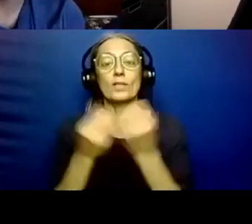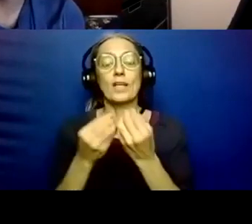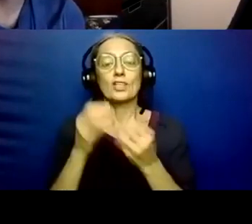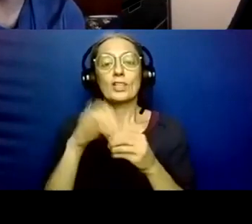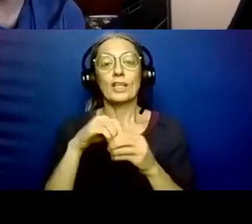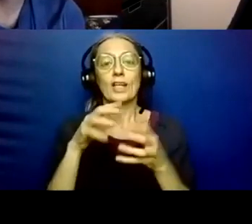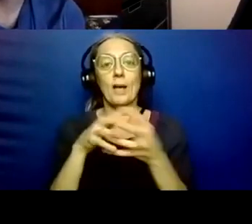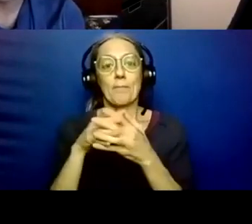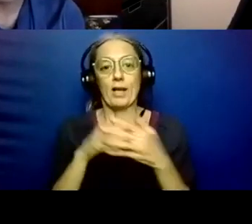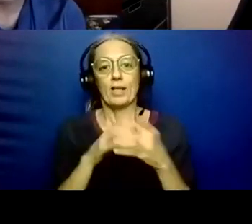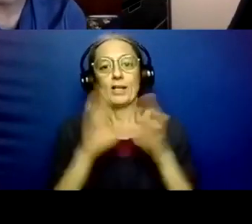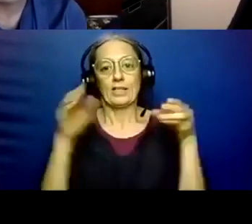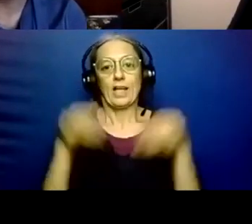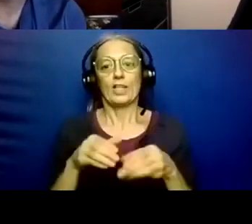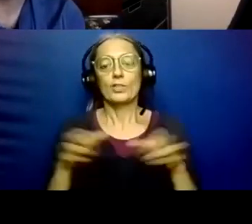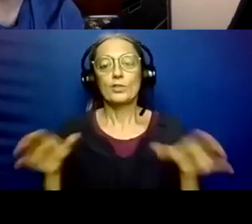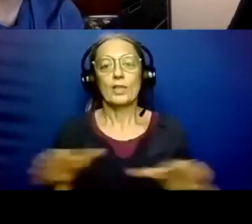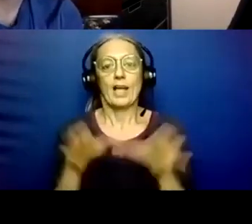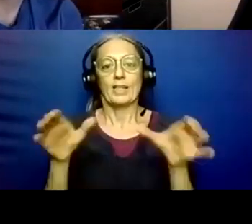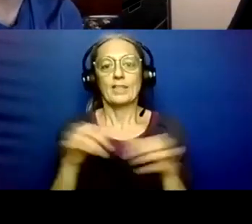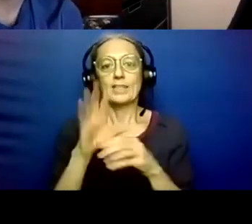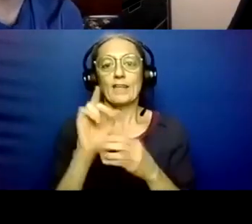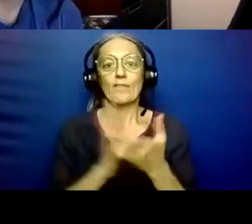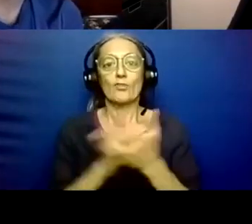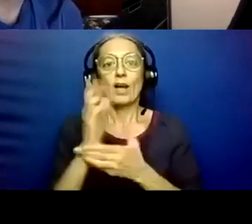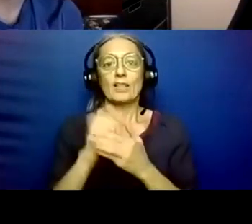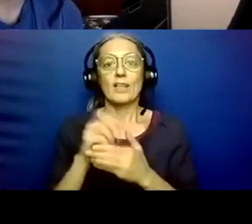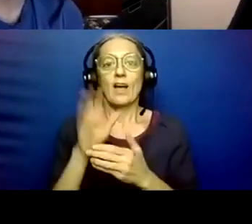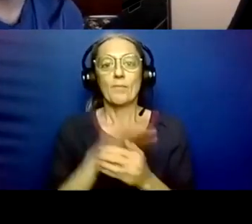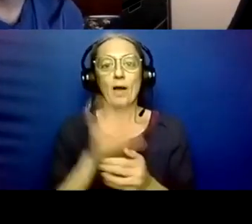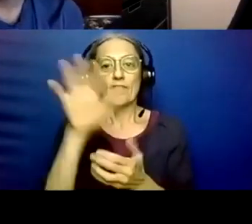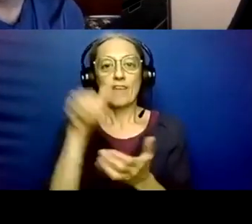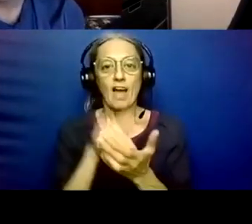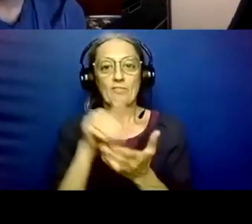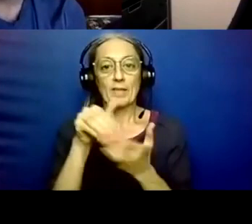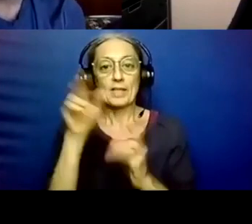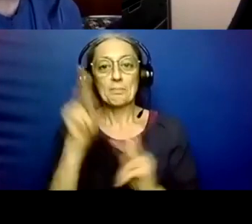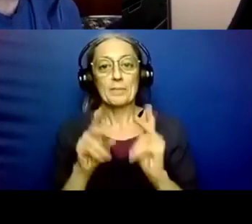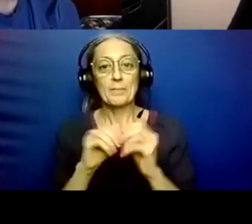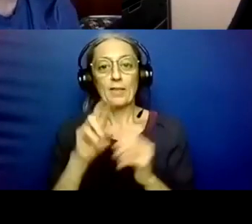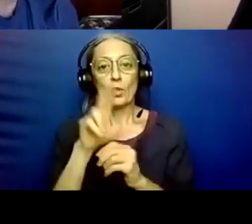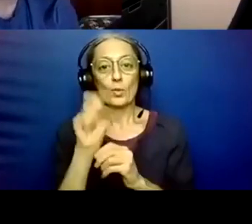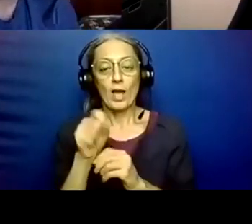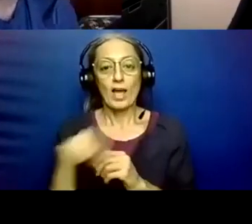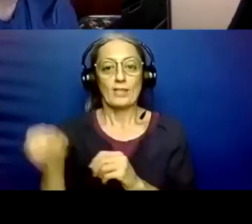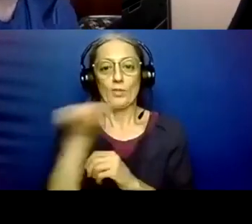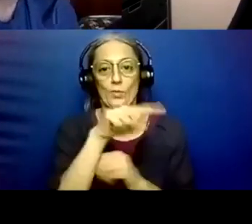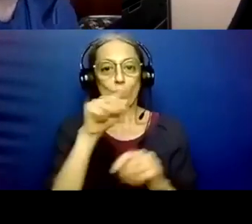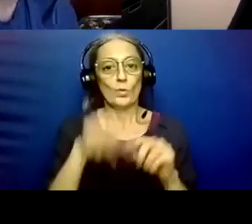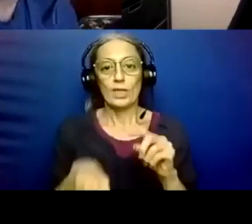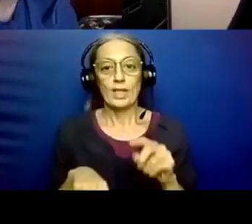the civil rights of the estimated 5 million people in the United States who are unable to rely on speech alone